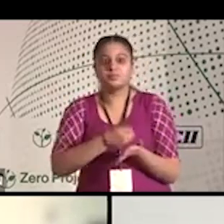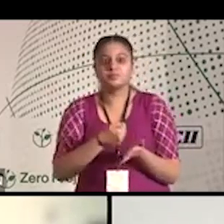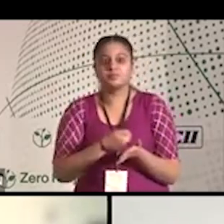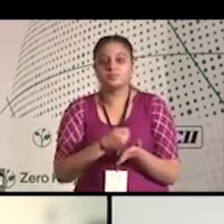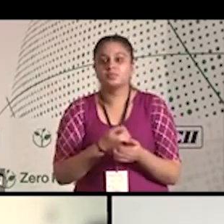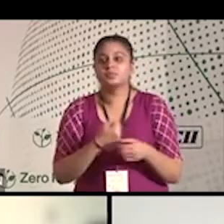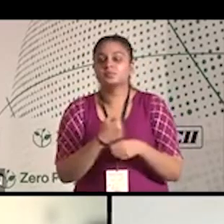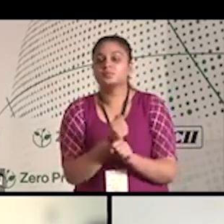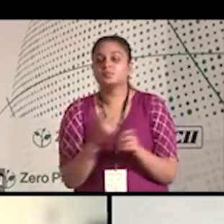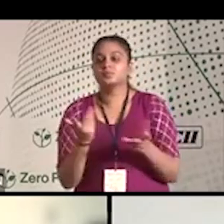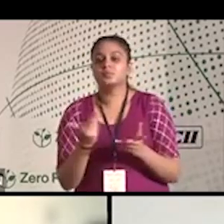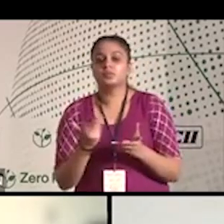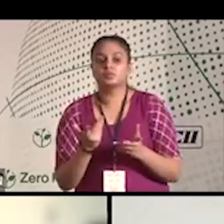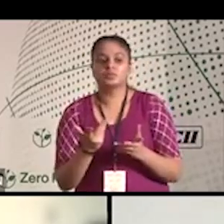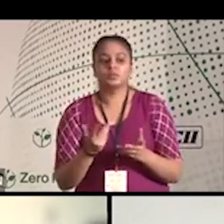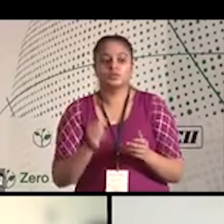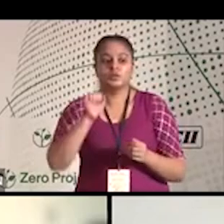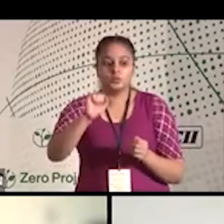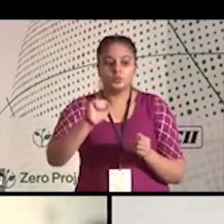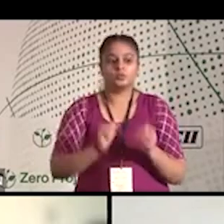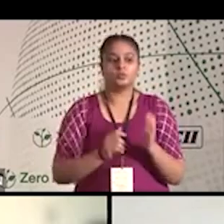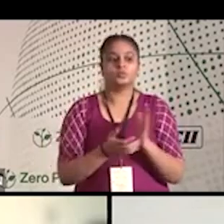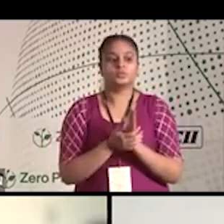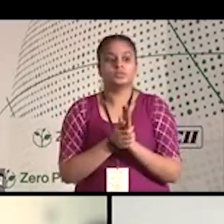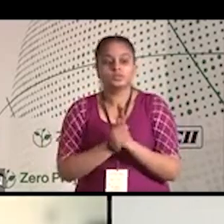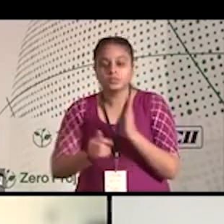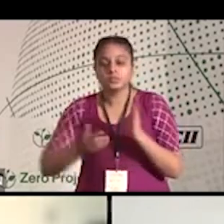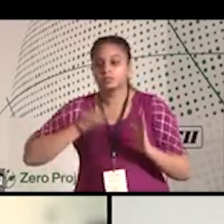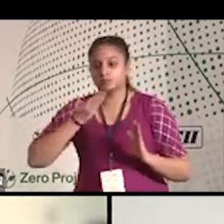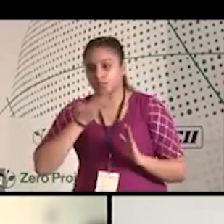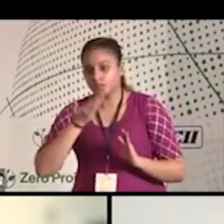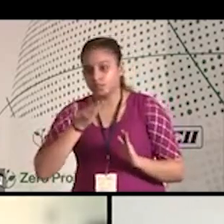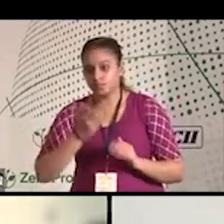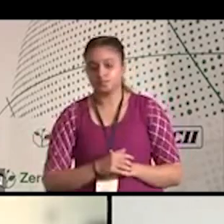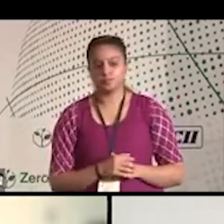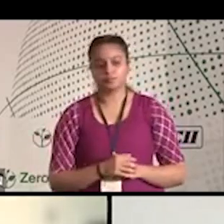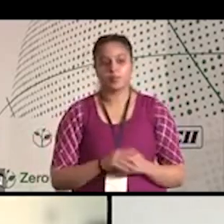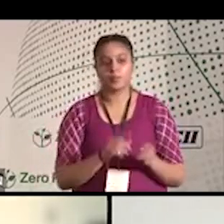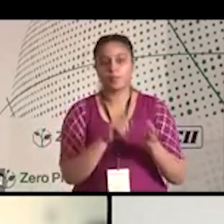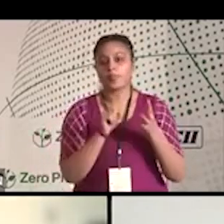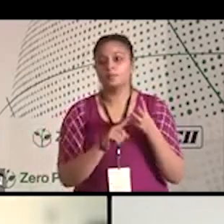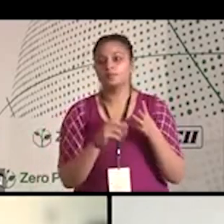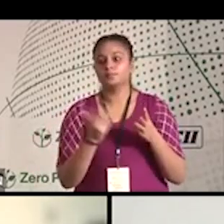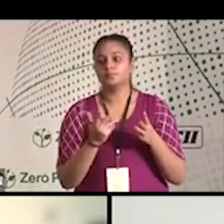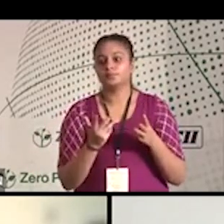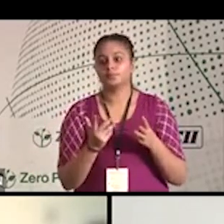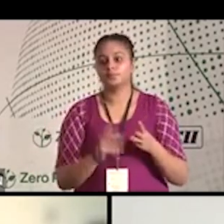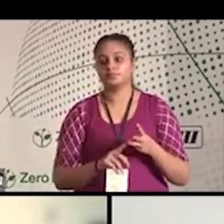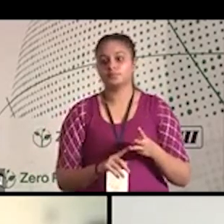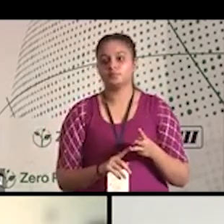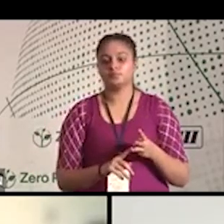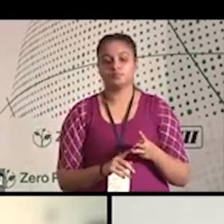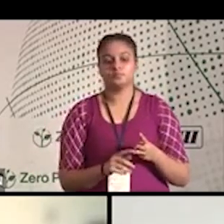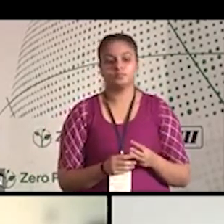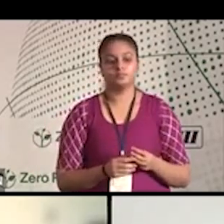a path to vocational training. The third thing is